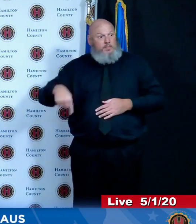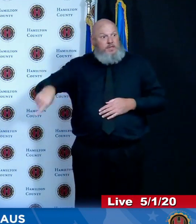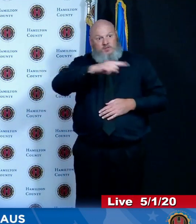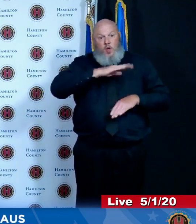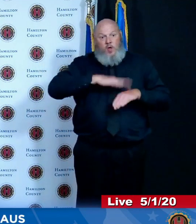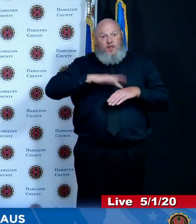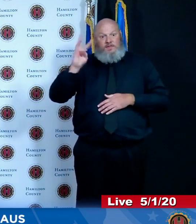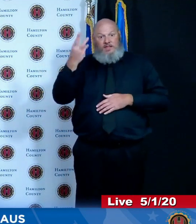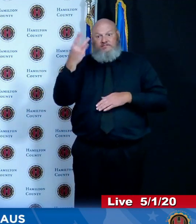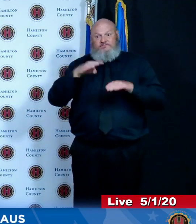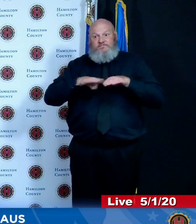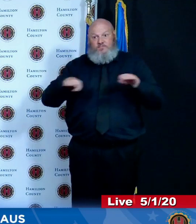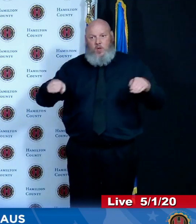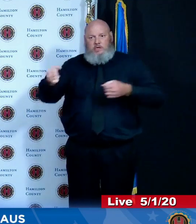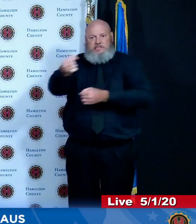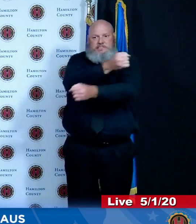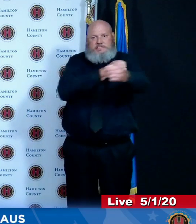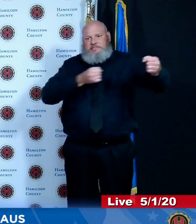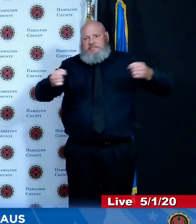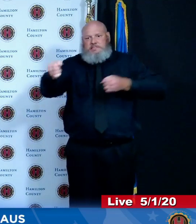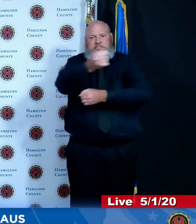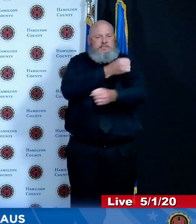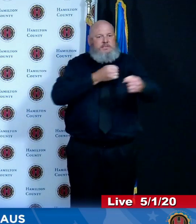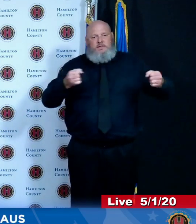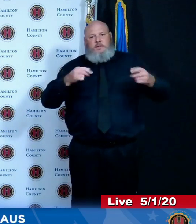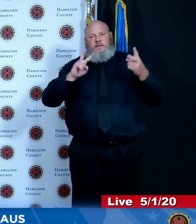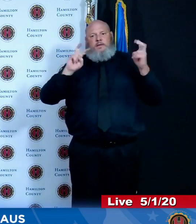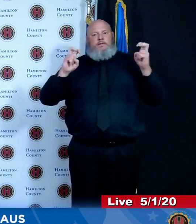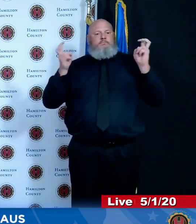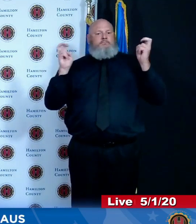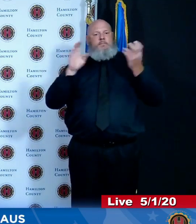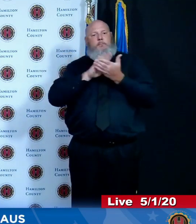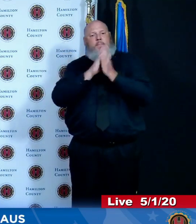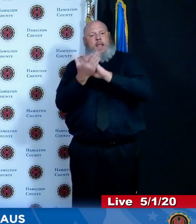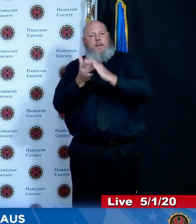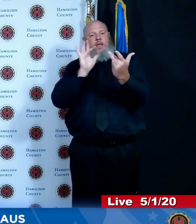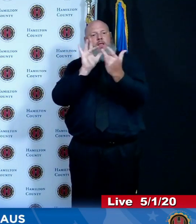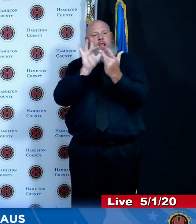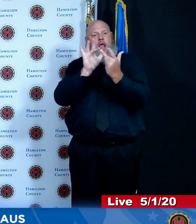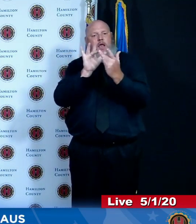tracers they will be trained and I think at work on Monday and my Administrative